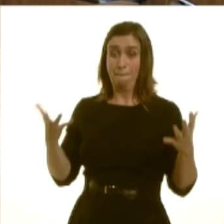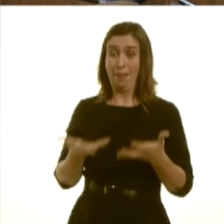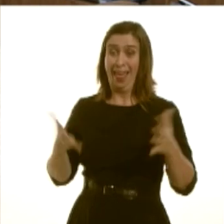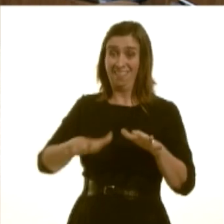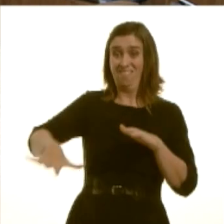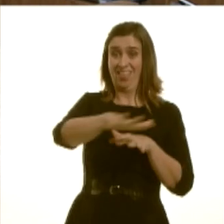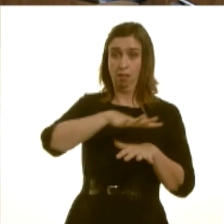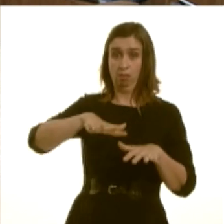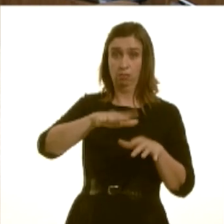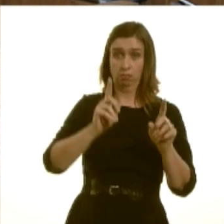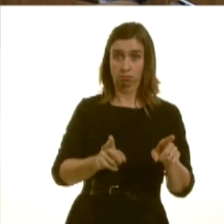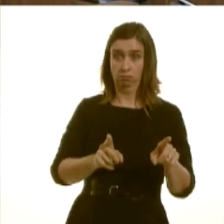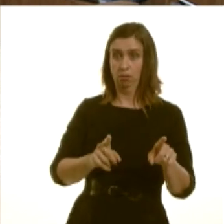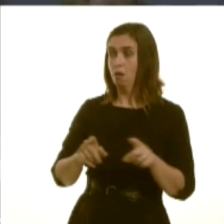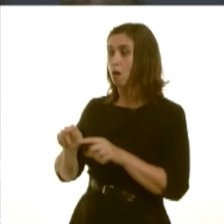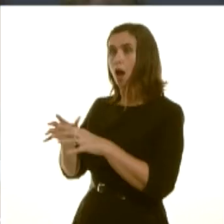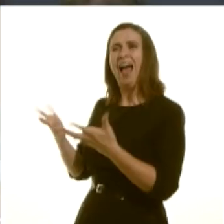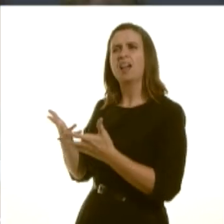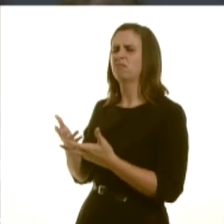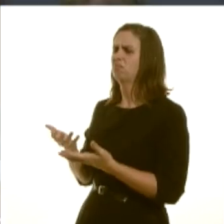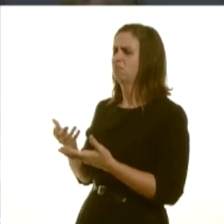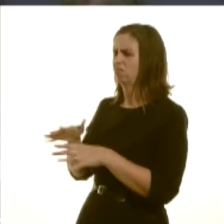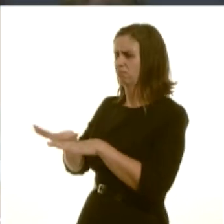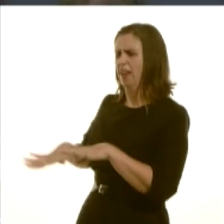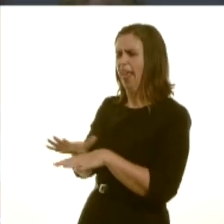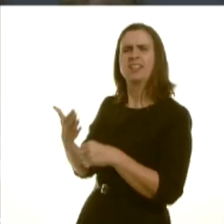a school? Local authorities need to raise their share of the money for the twenty-first